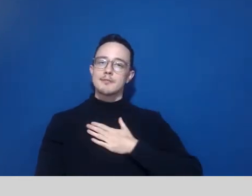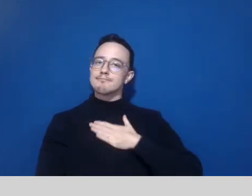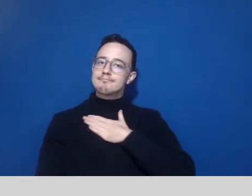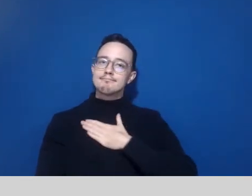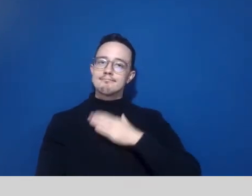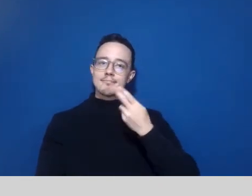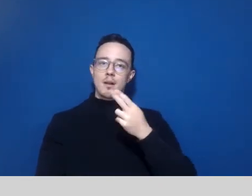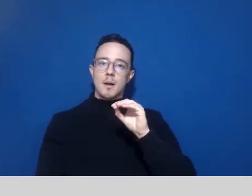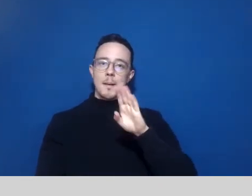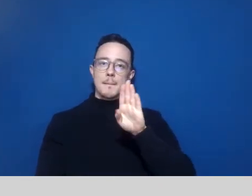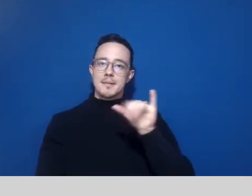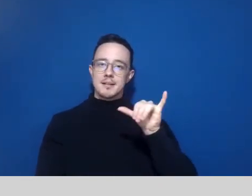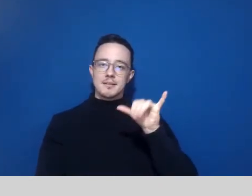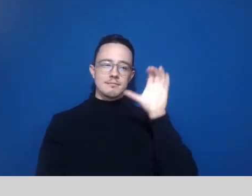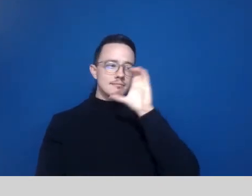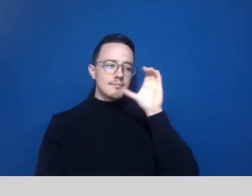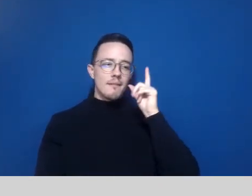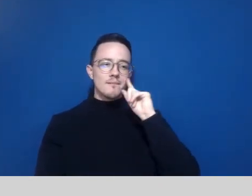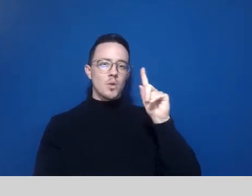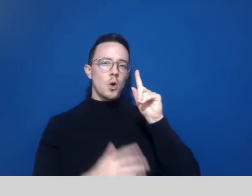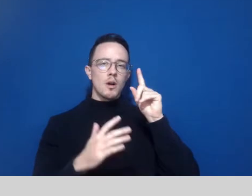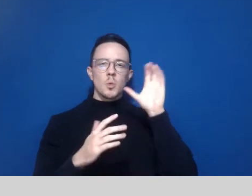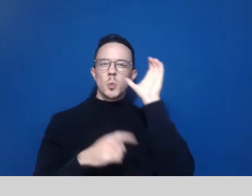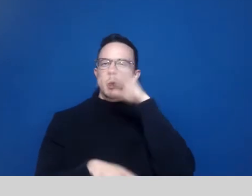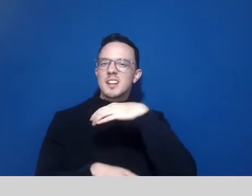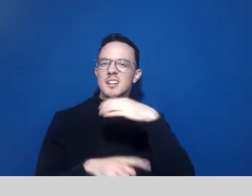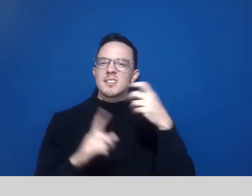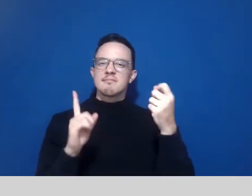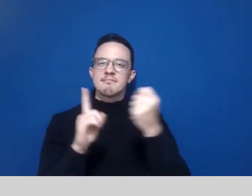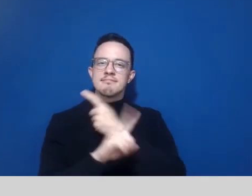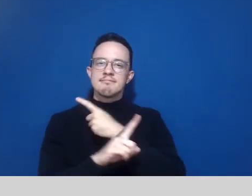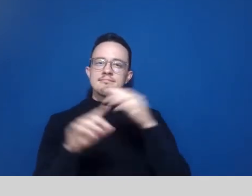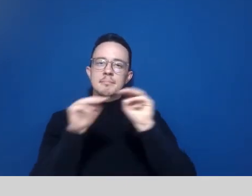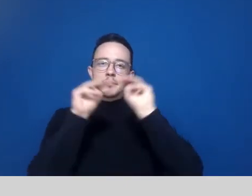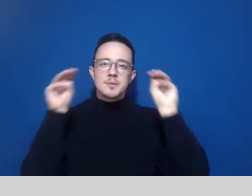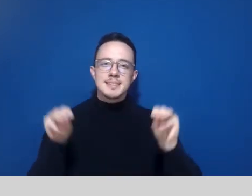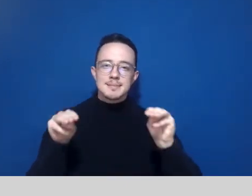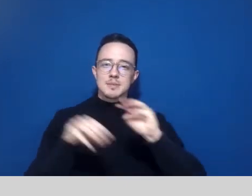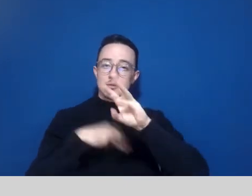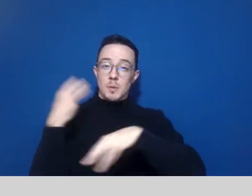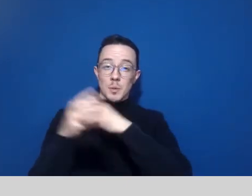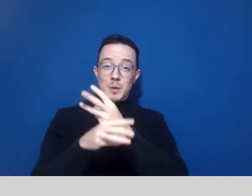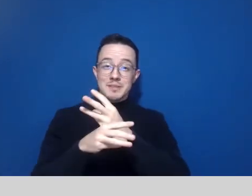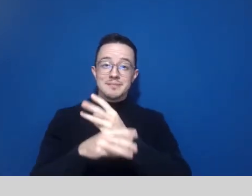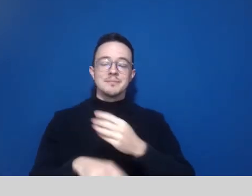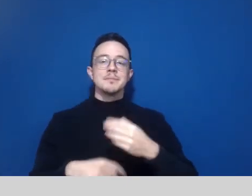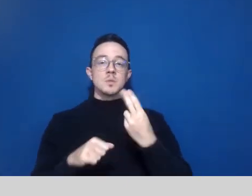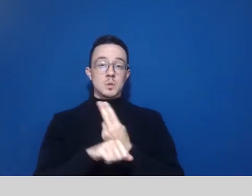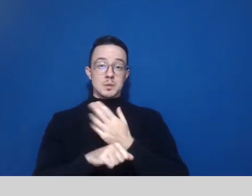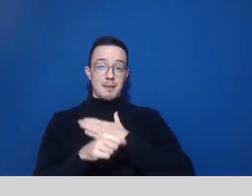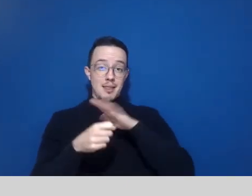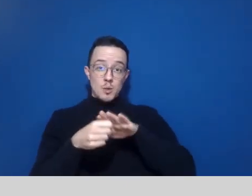to track down weird and niche museums around the world. I can actually click "Use my location"